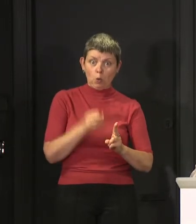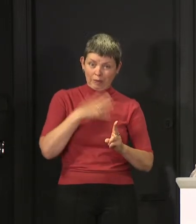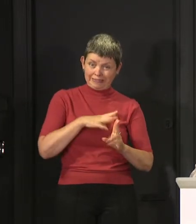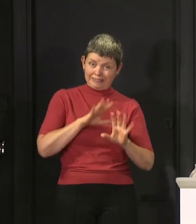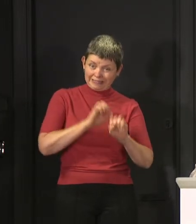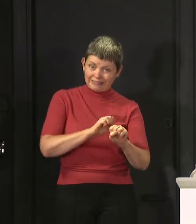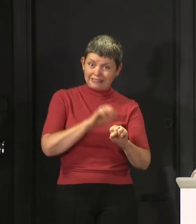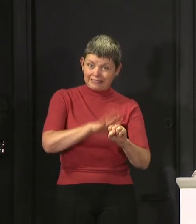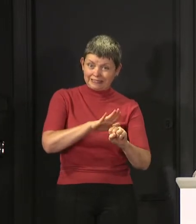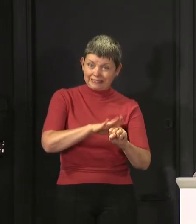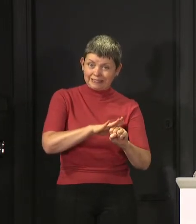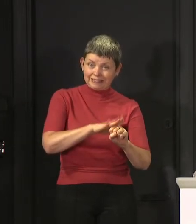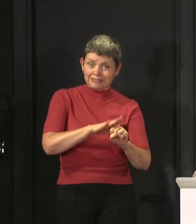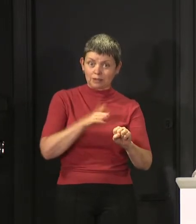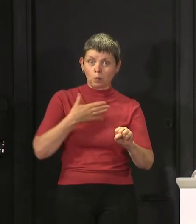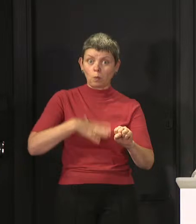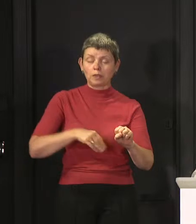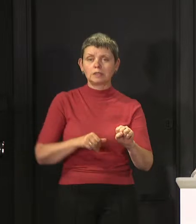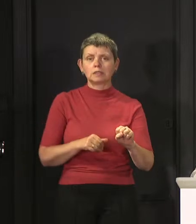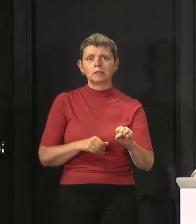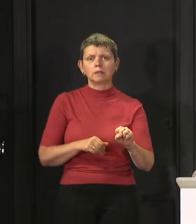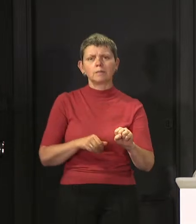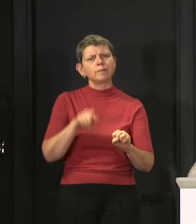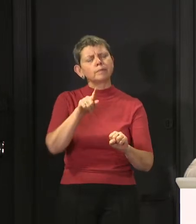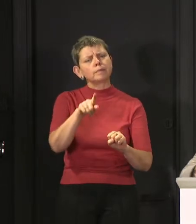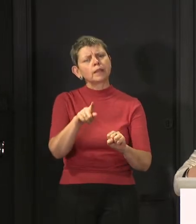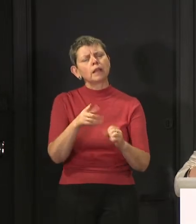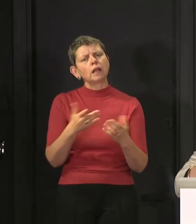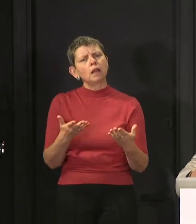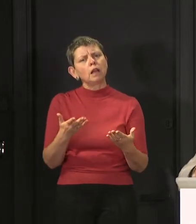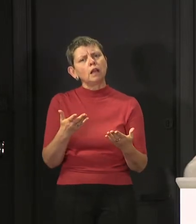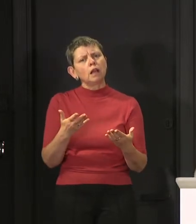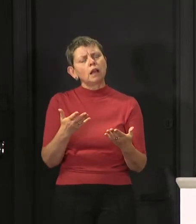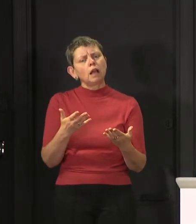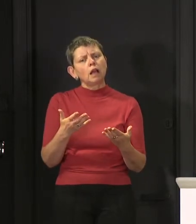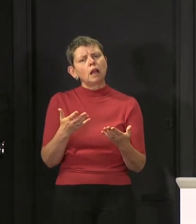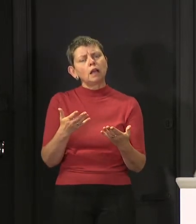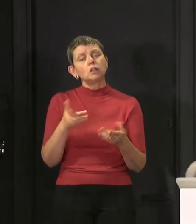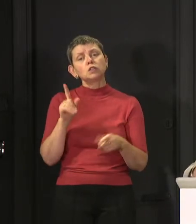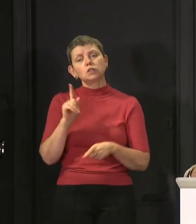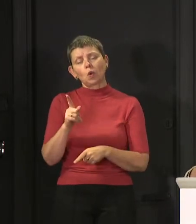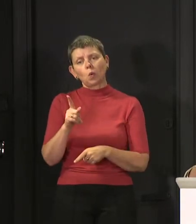On the last part of your question on how will people know, let me be clear, the quarantine,